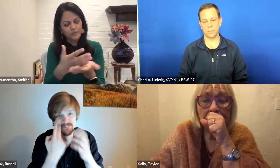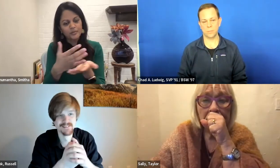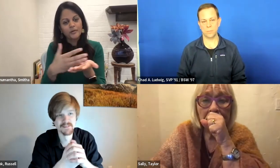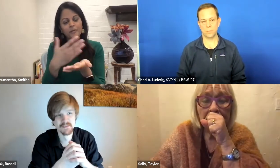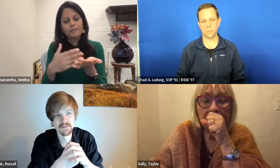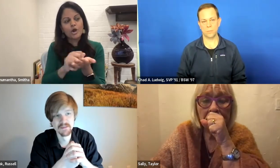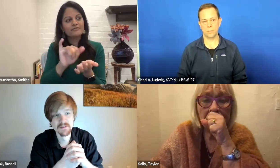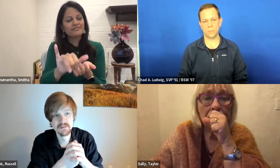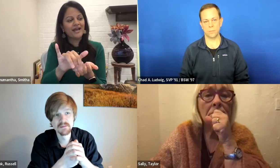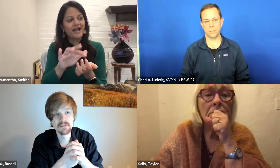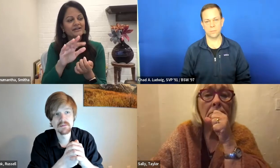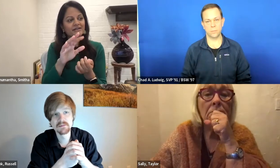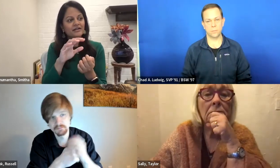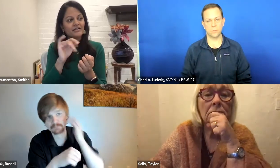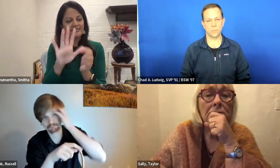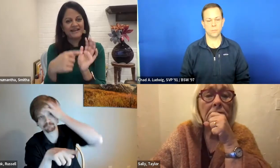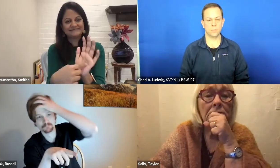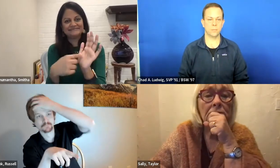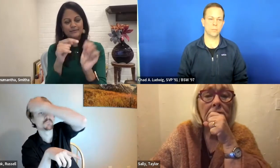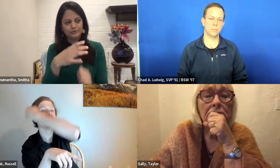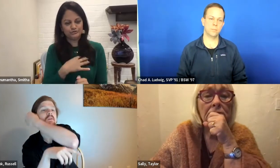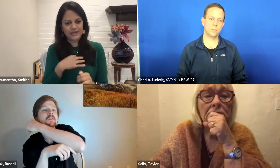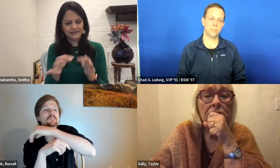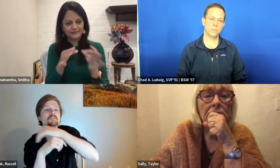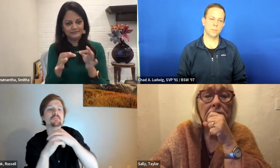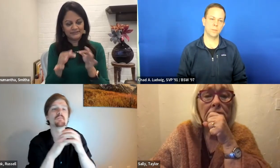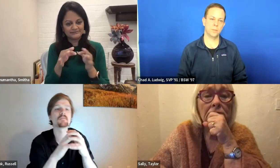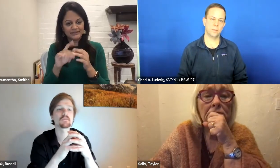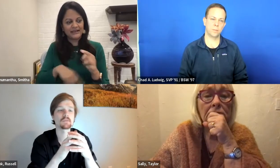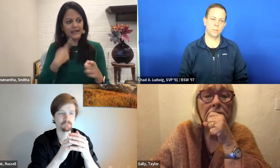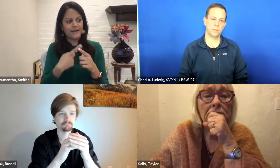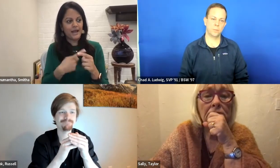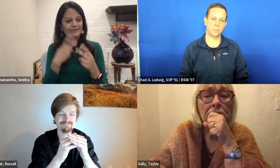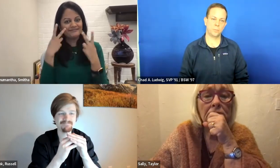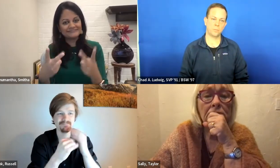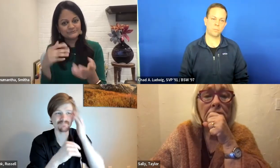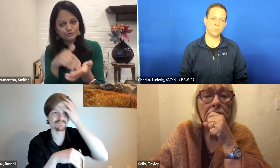about deafness and sign language. Sure, and part of that example, too, that Chad